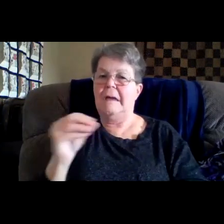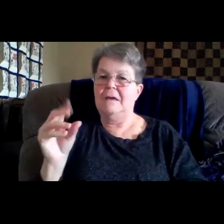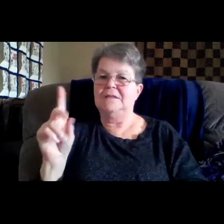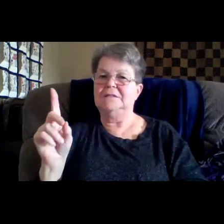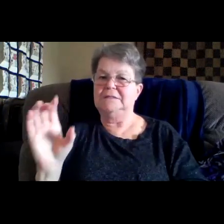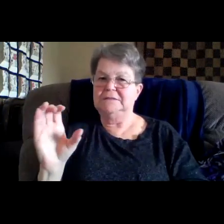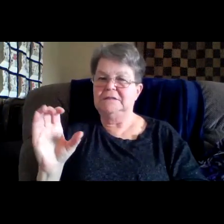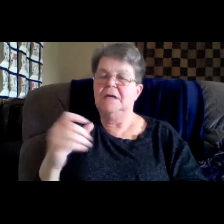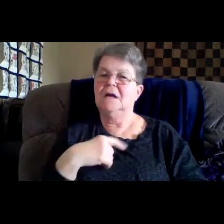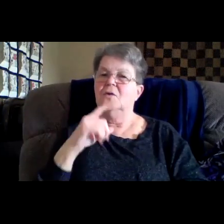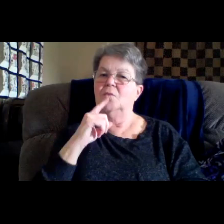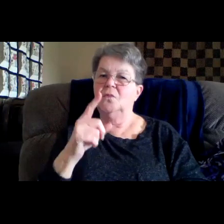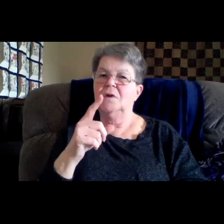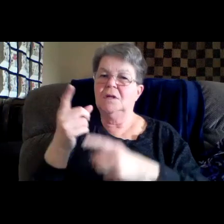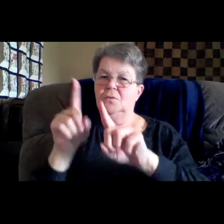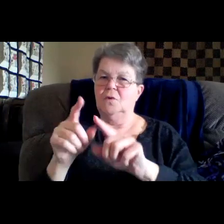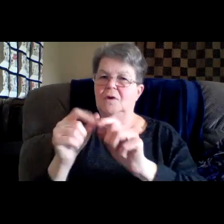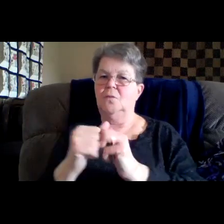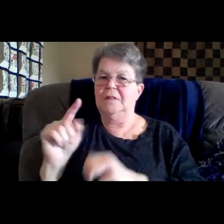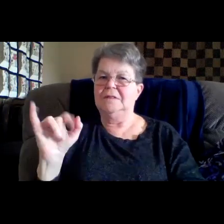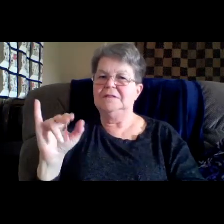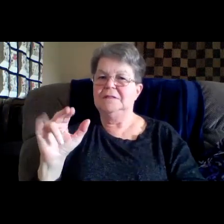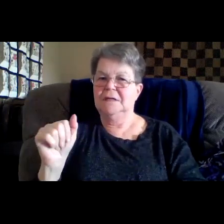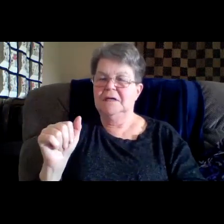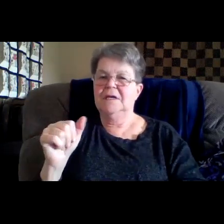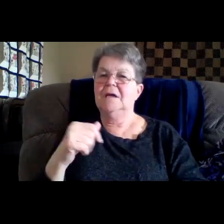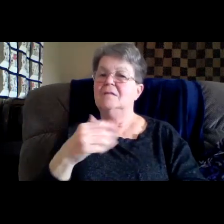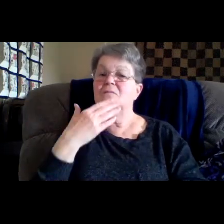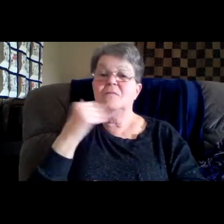And I really do agree with Tina that I have found like the best approach in thinking